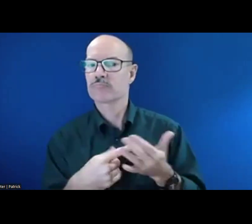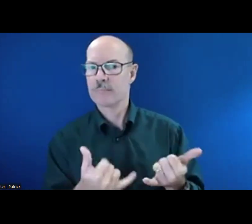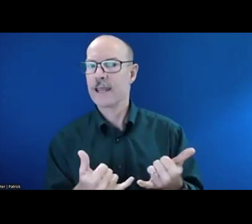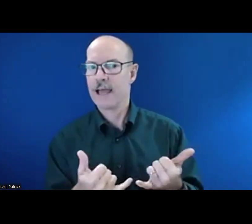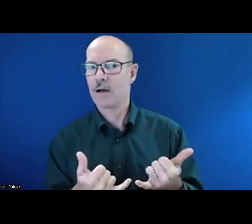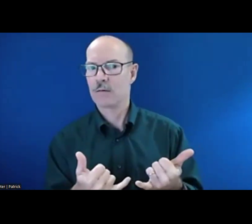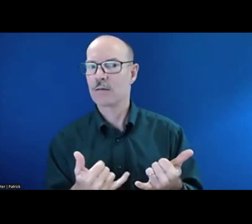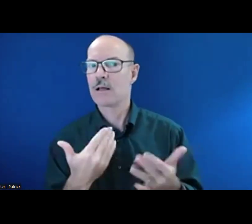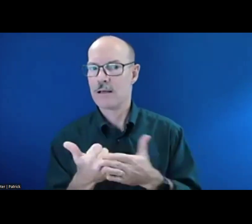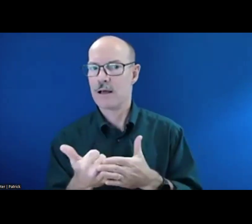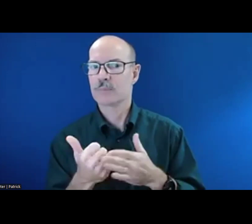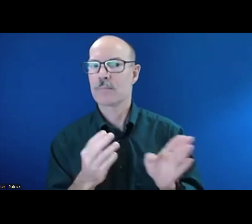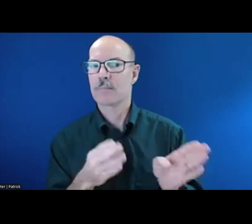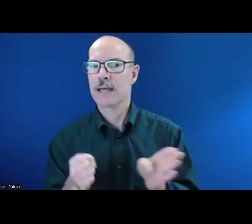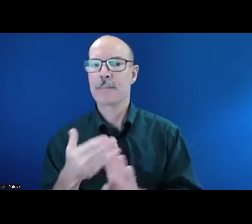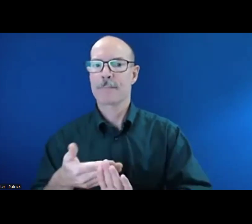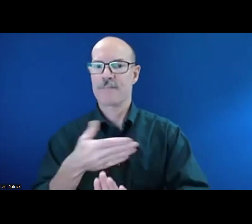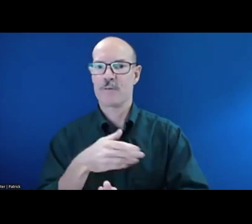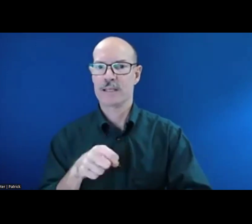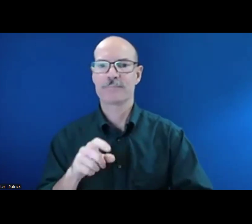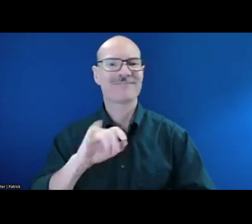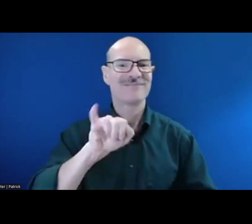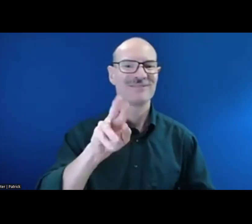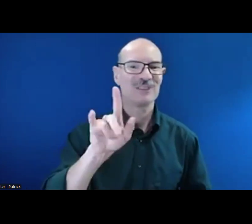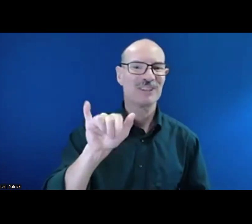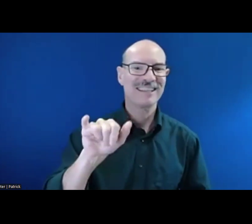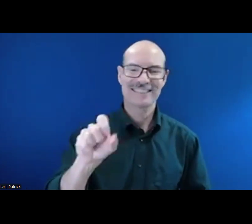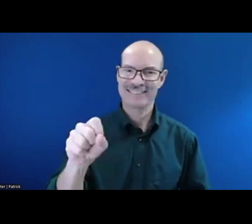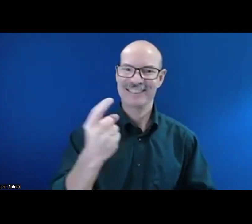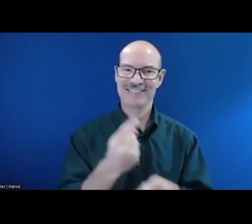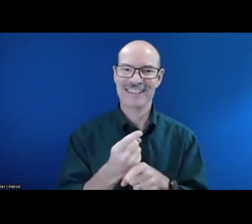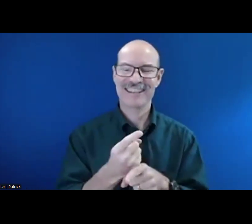Not so long ago, I heard about this thing called the 40/70 rule.